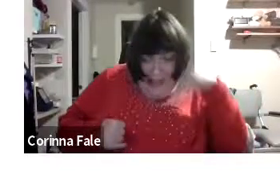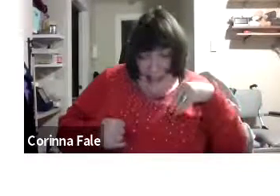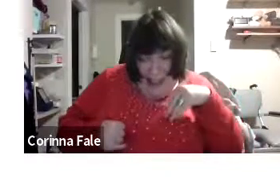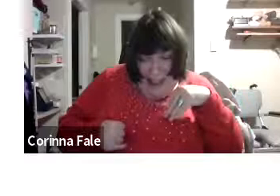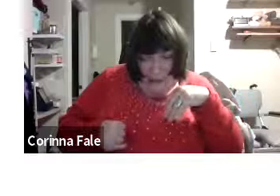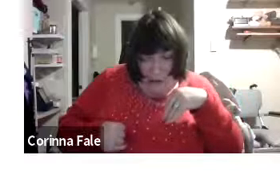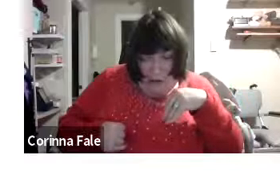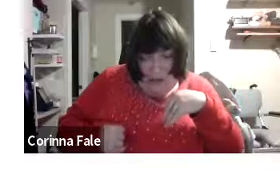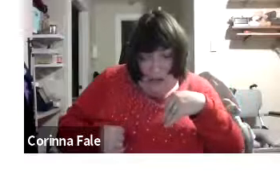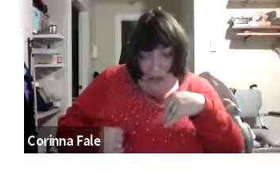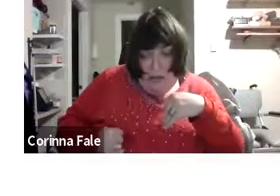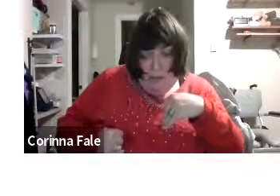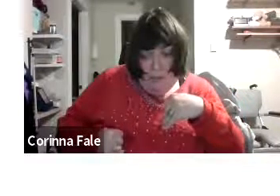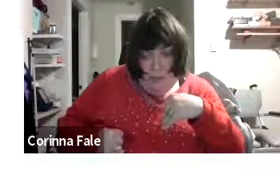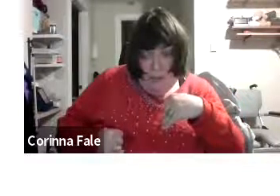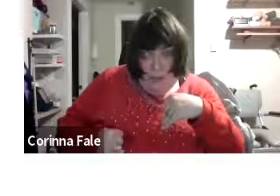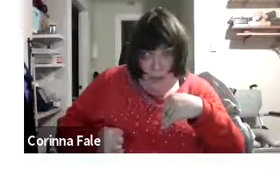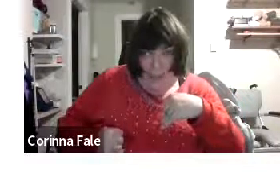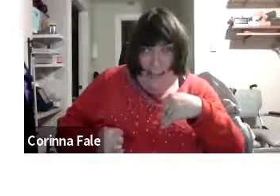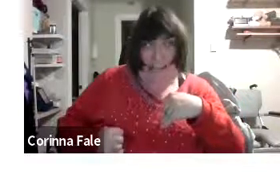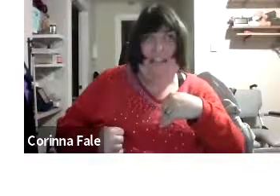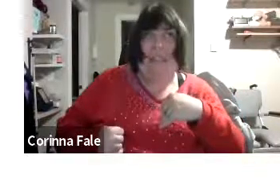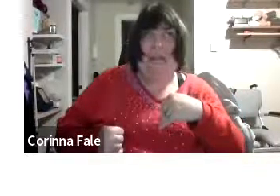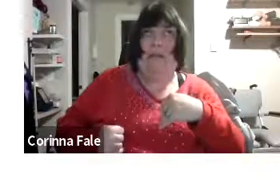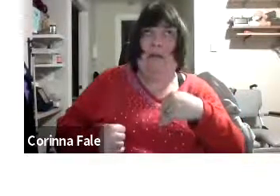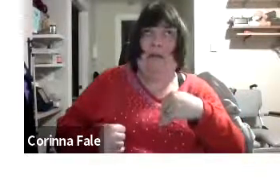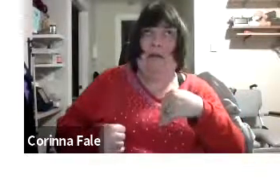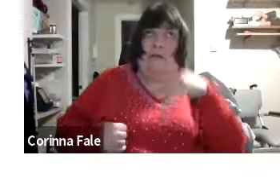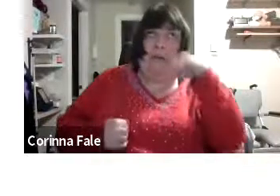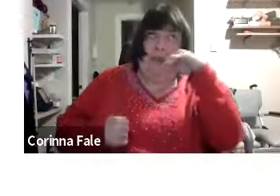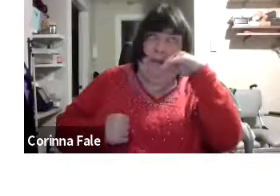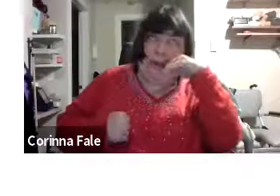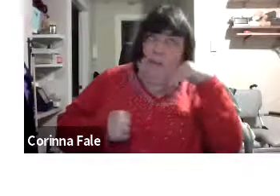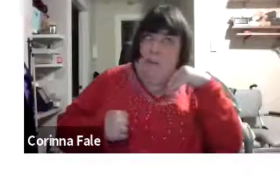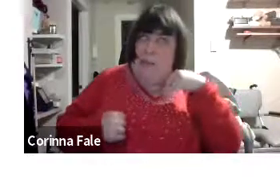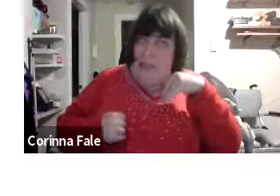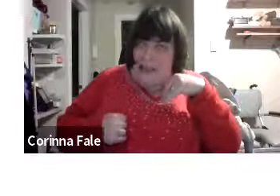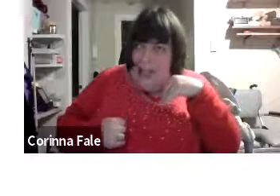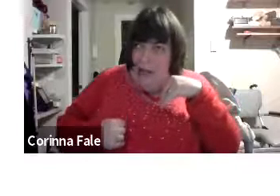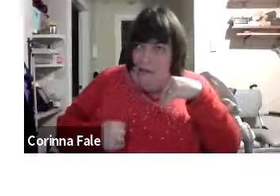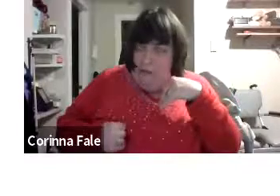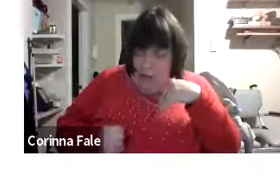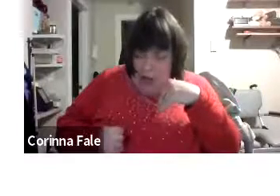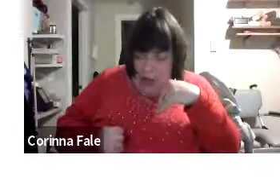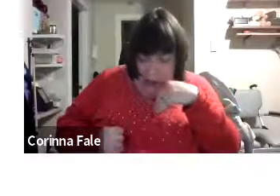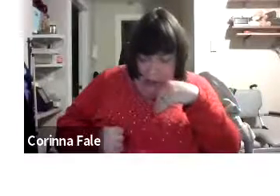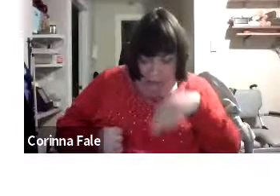Corinna Fale: They can handle. Corinna Fale: The needs. Corinna Fale: That people might have um.